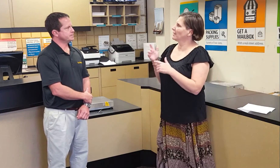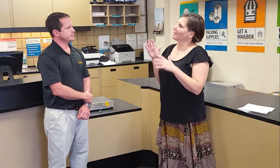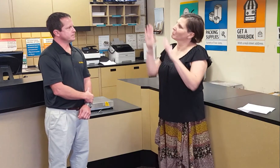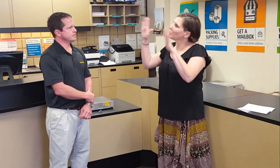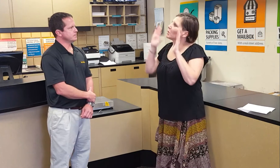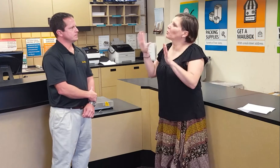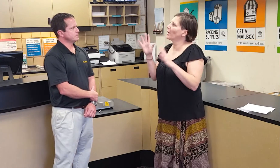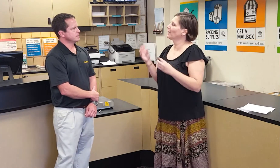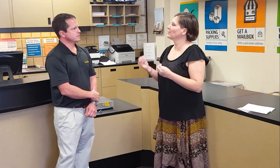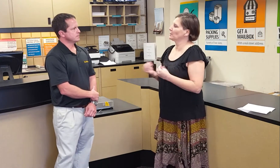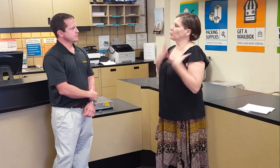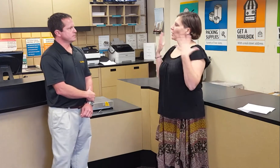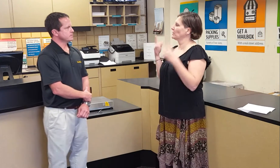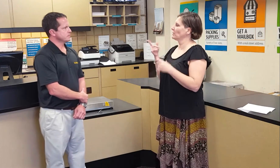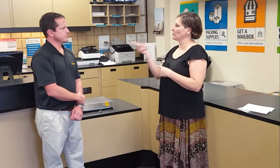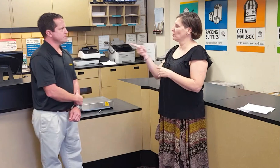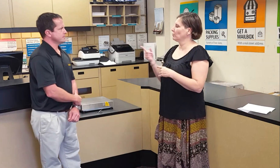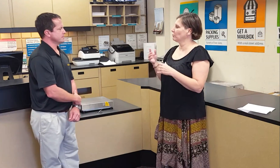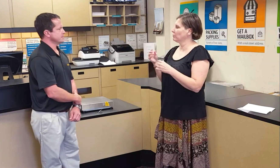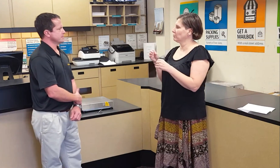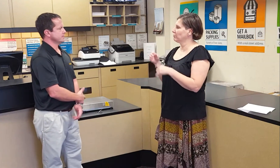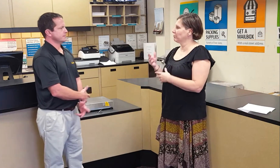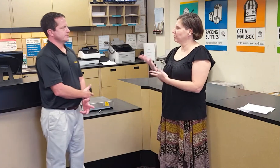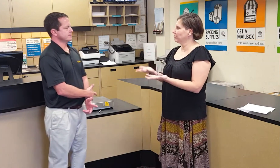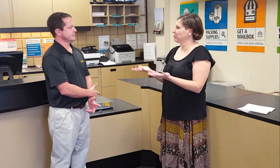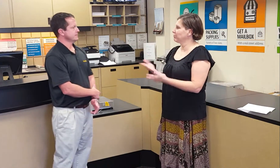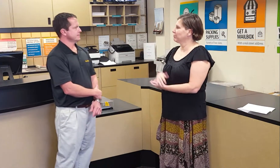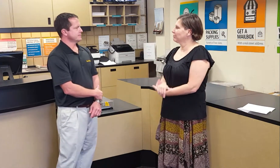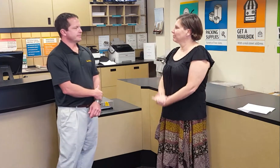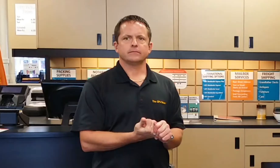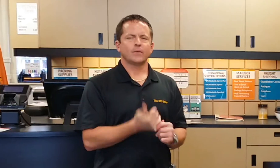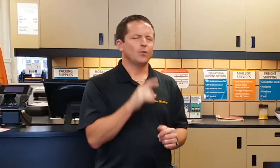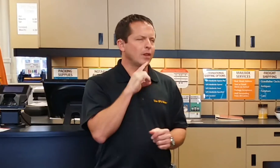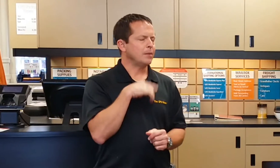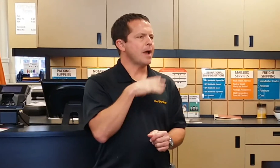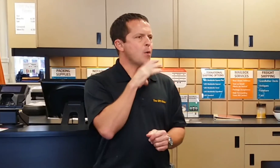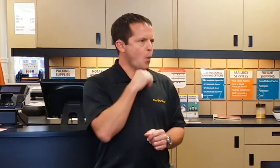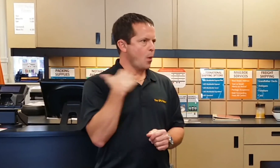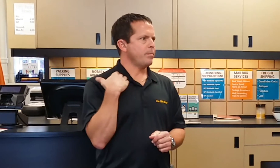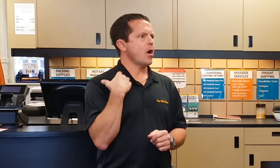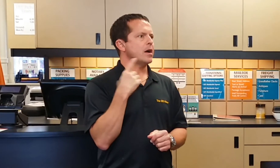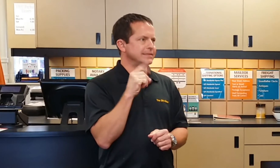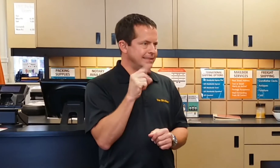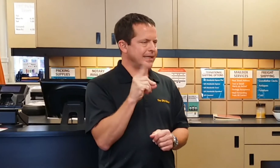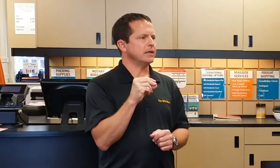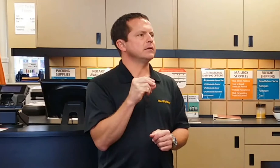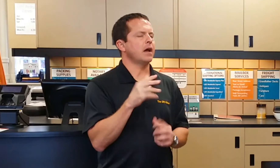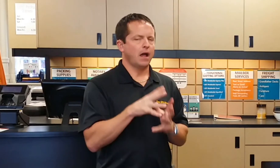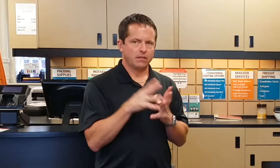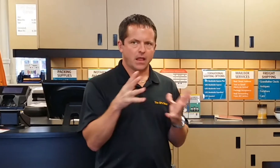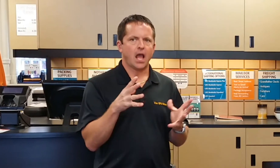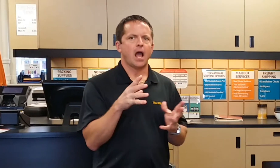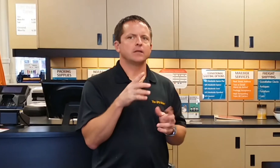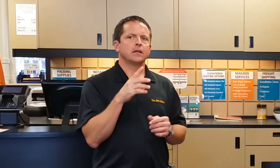Who has been a great inspiration to you? Really my old boss, he did a lot.